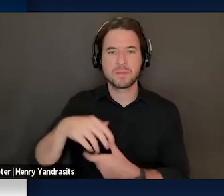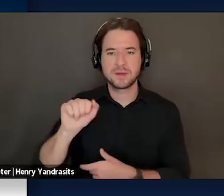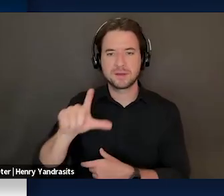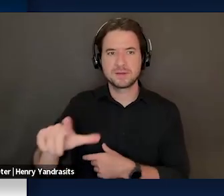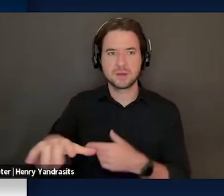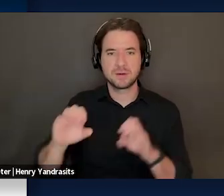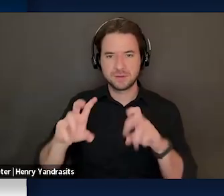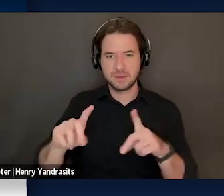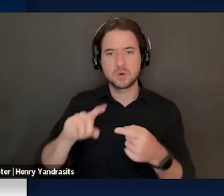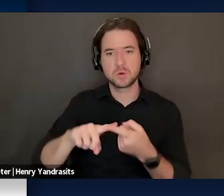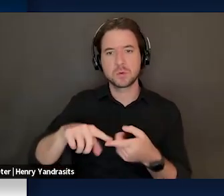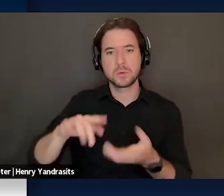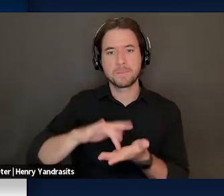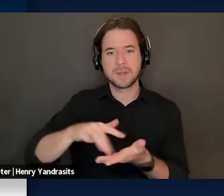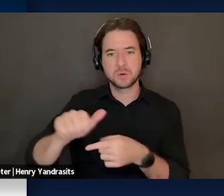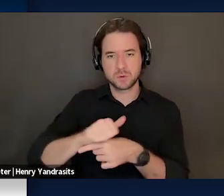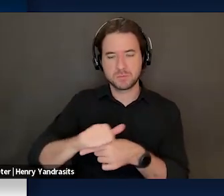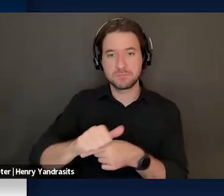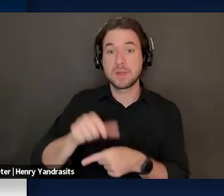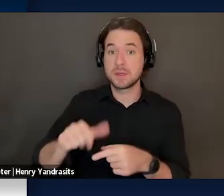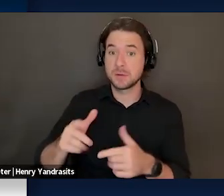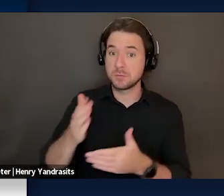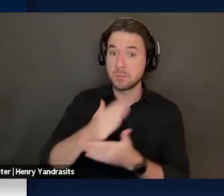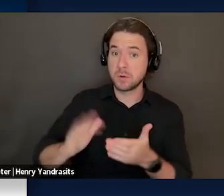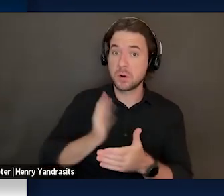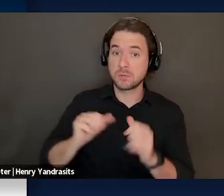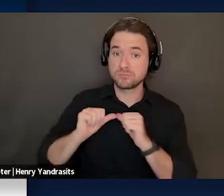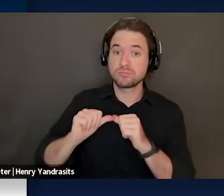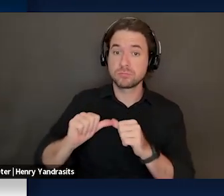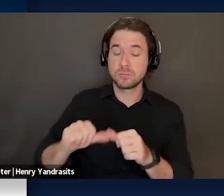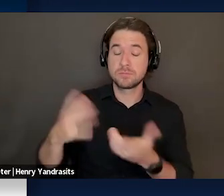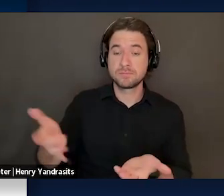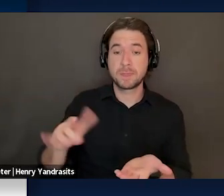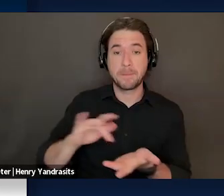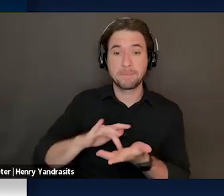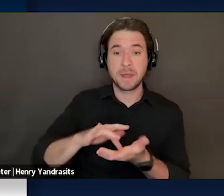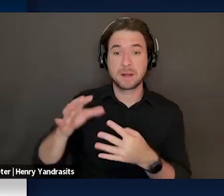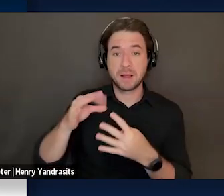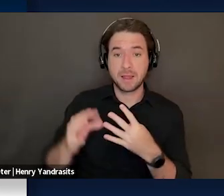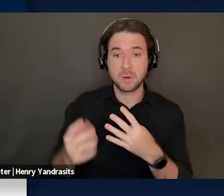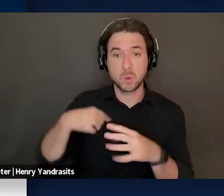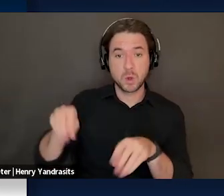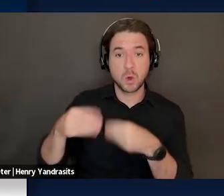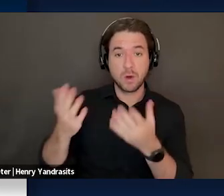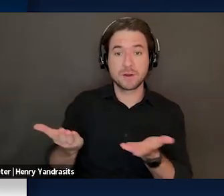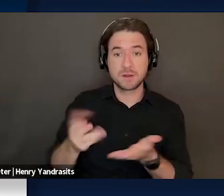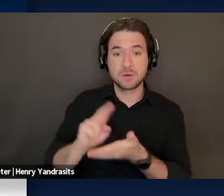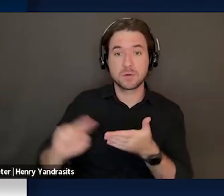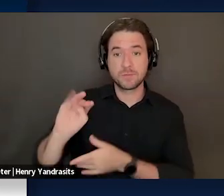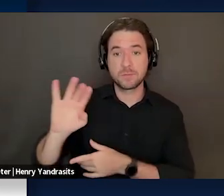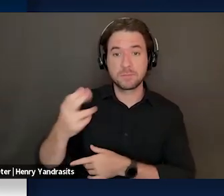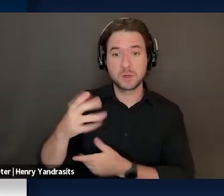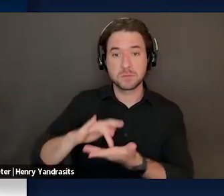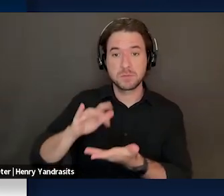And this was actually, uh, part of our ongoing medical elective that we offer here at University of Michigan Medical School.